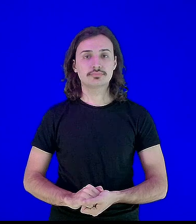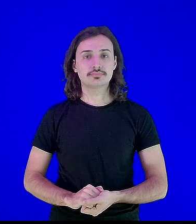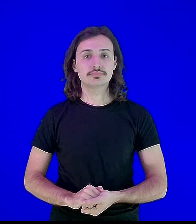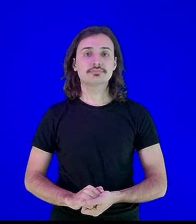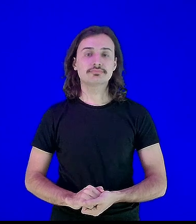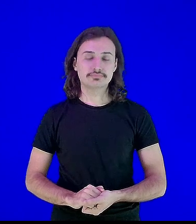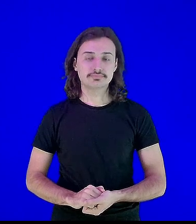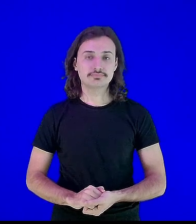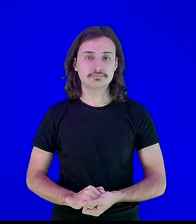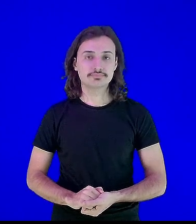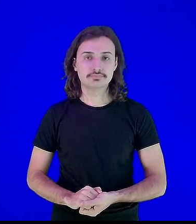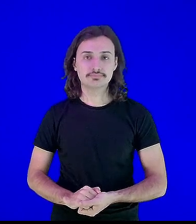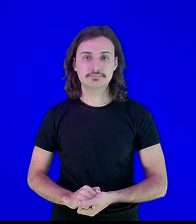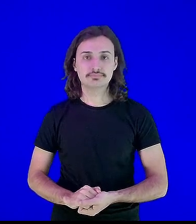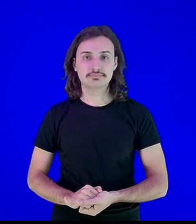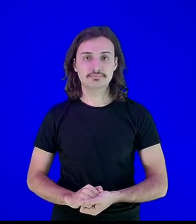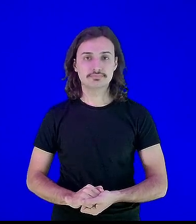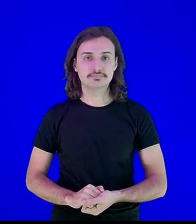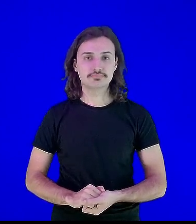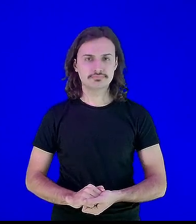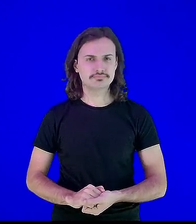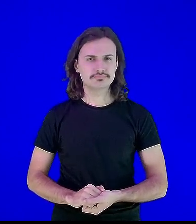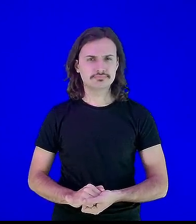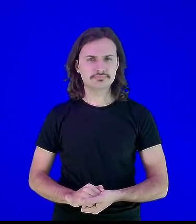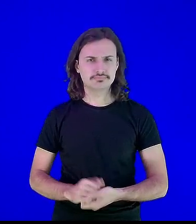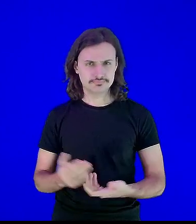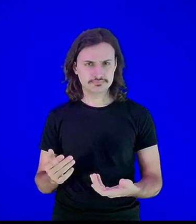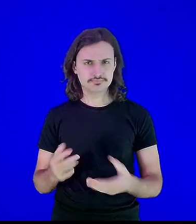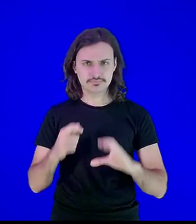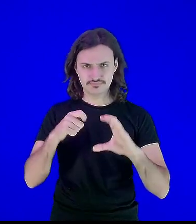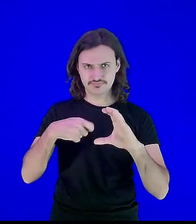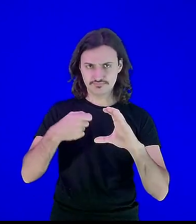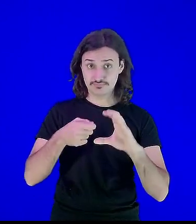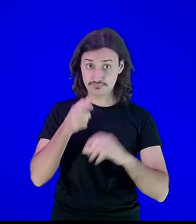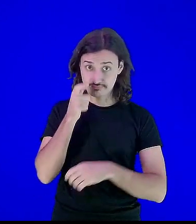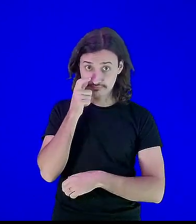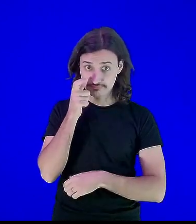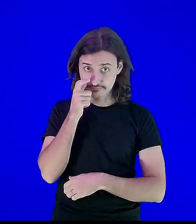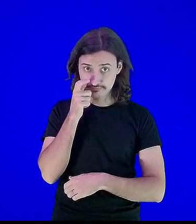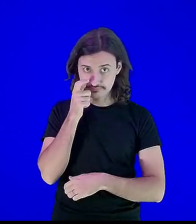right, as you just saw, it was a very simple version